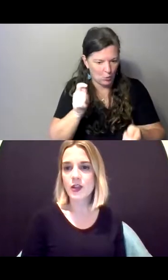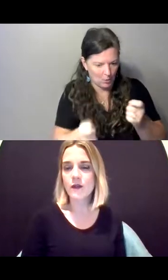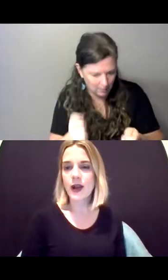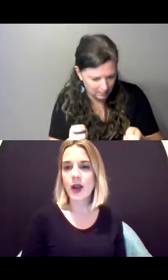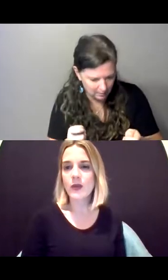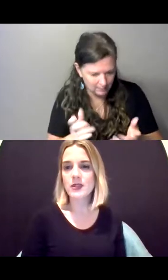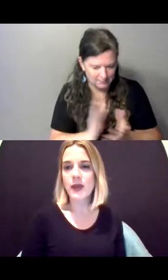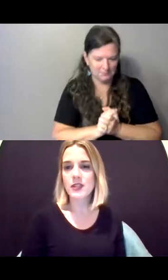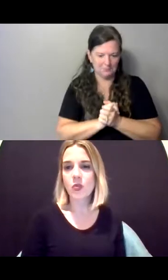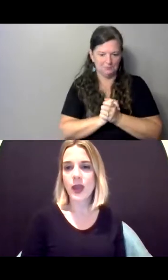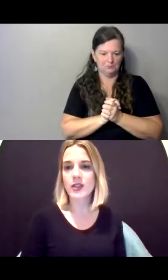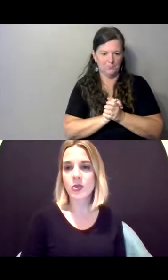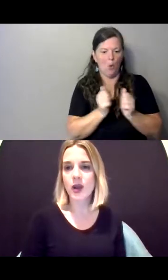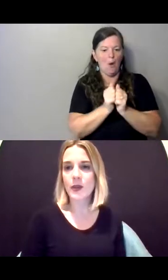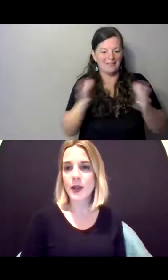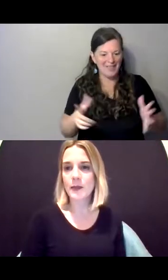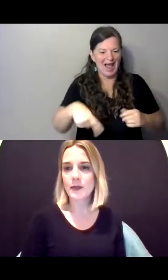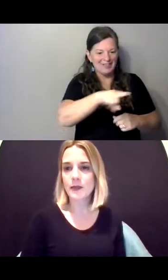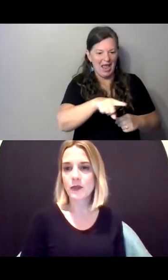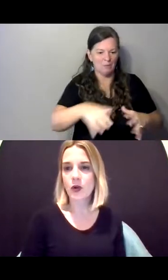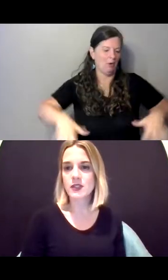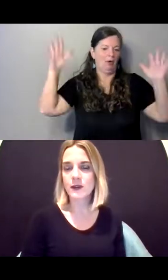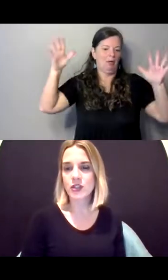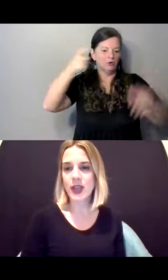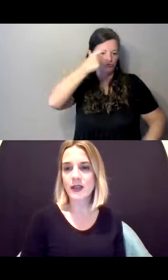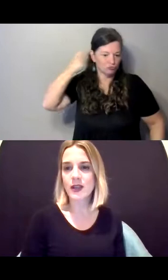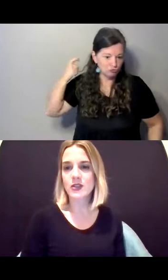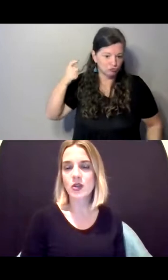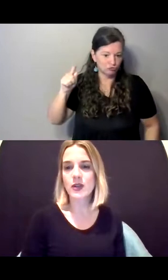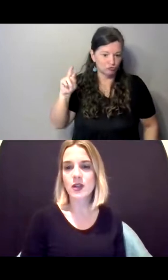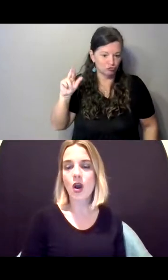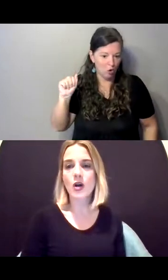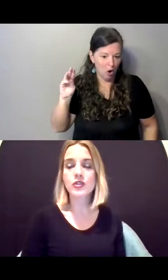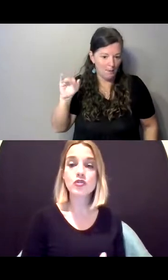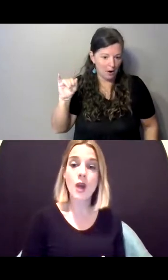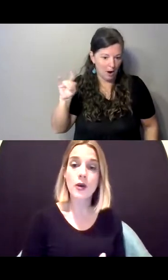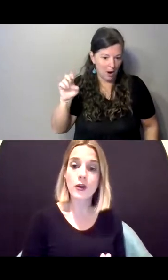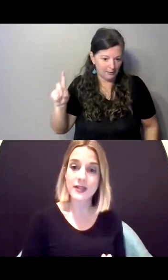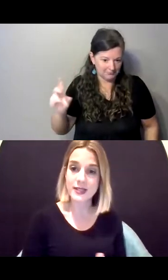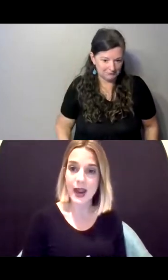and you find out what's the best way to accommodate or differentiate. So, it doesn't cause trauma or anxiety.